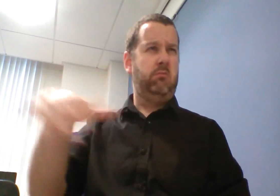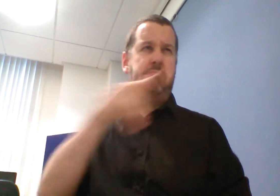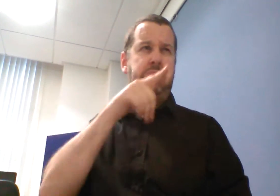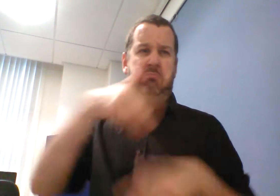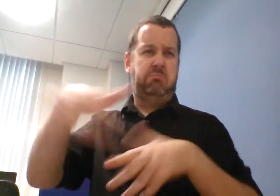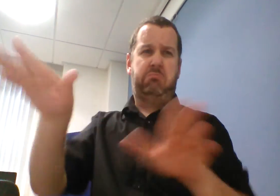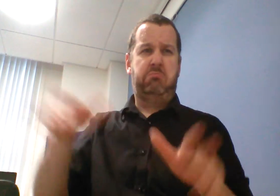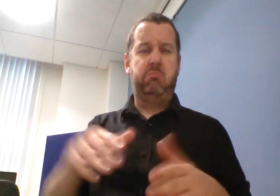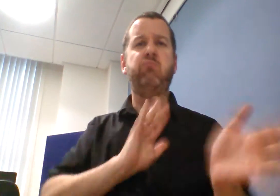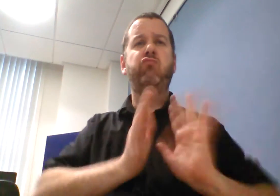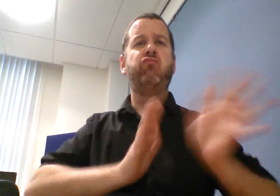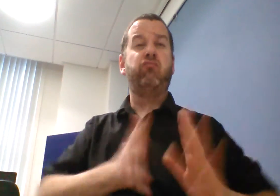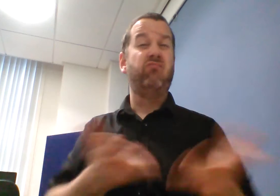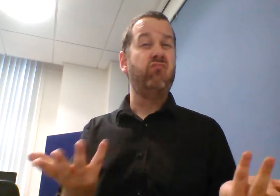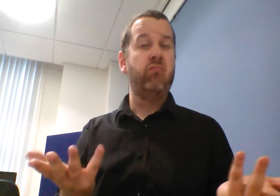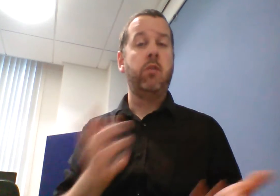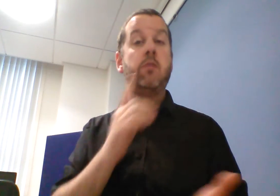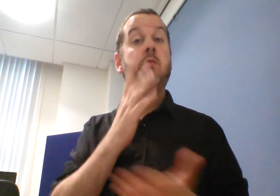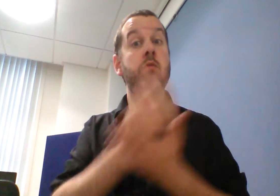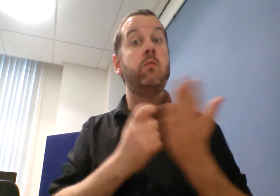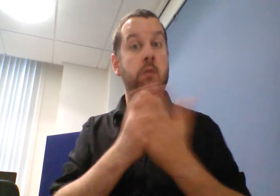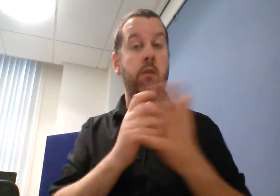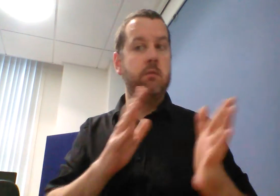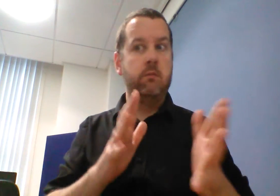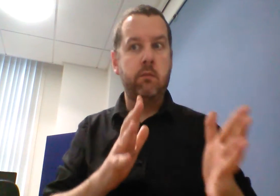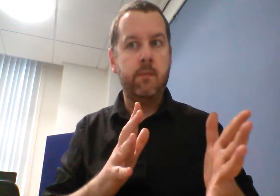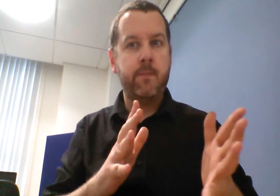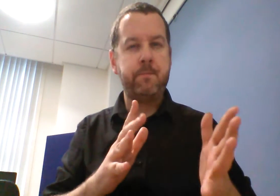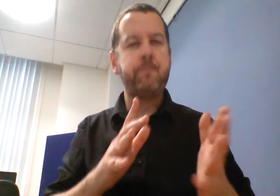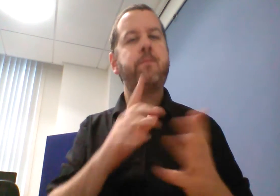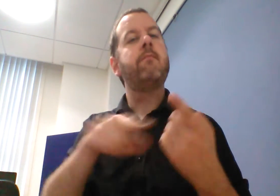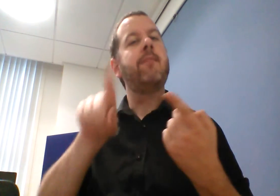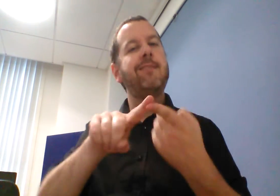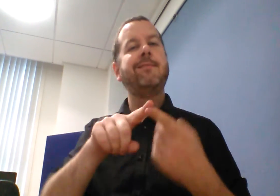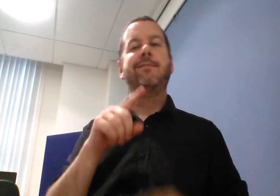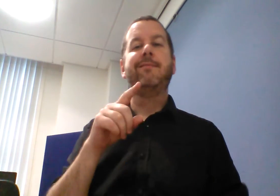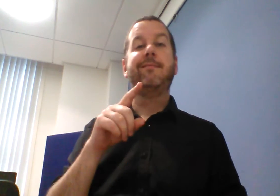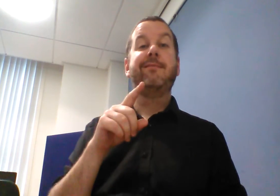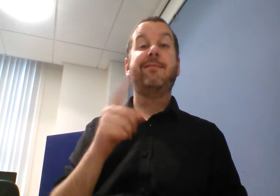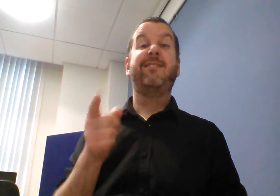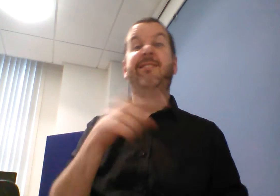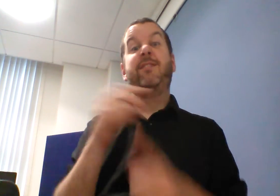as far as I was concerned, I let them do their job. But occasionally this was distracting.